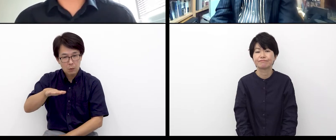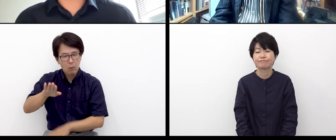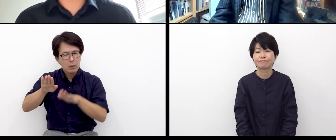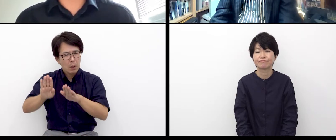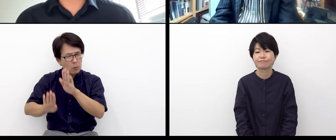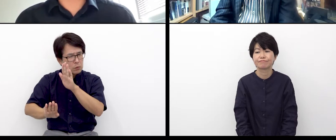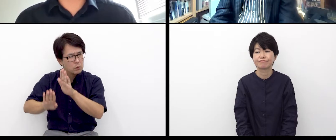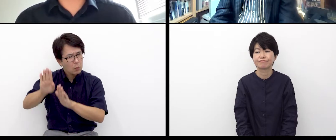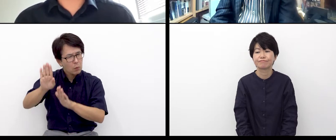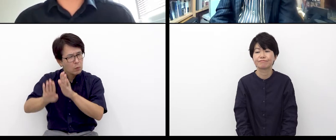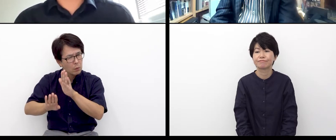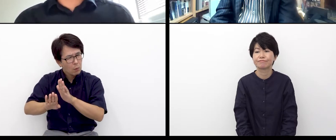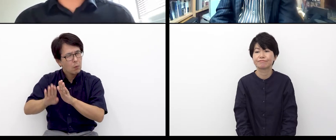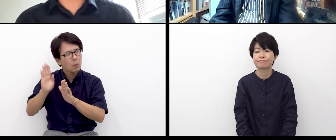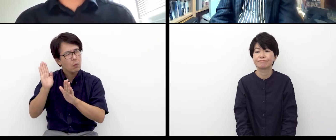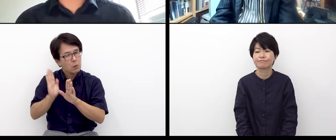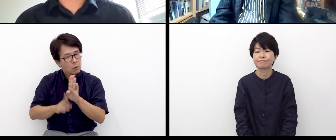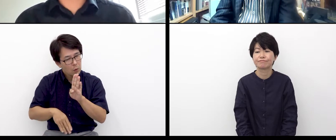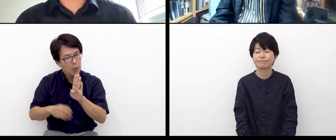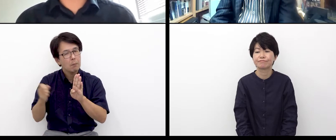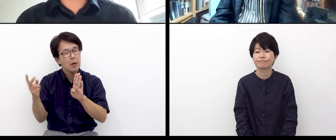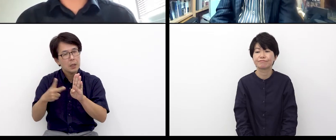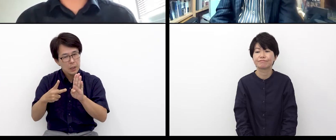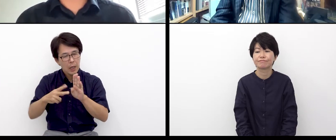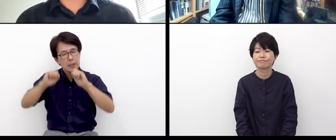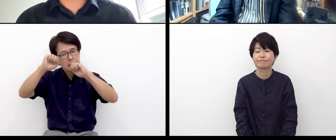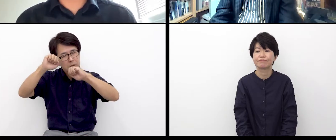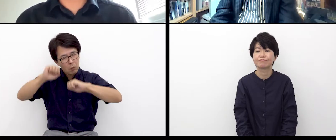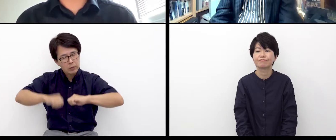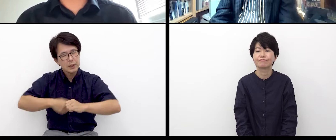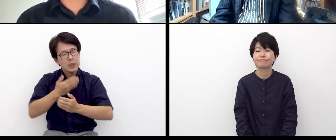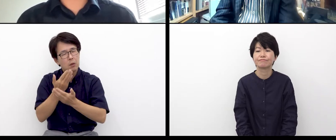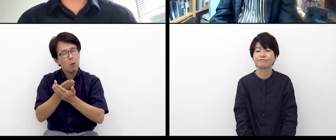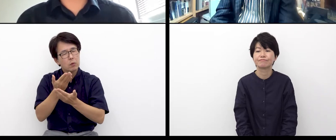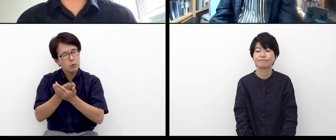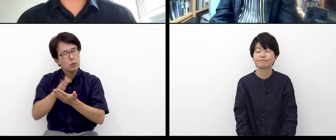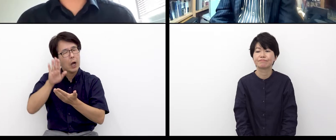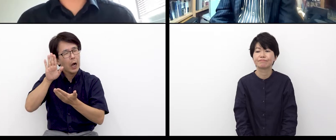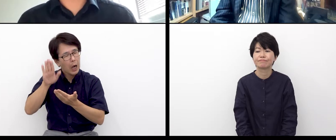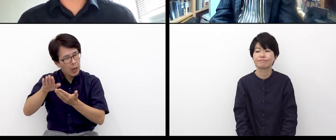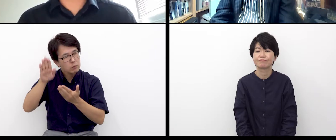their need for approval,